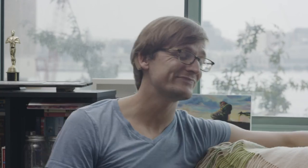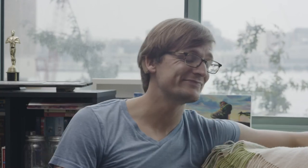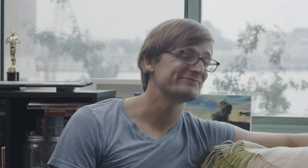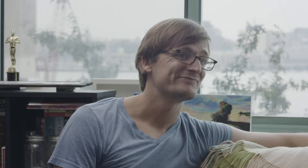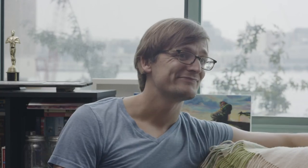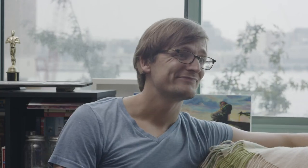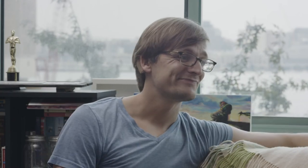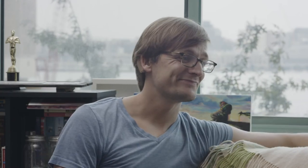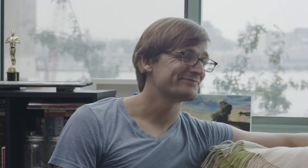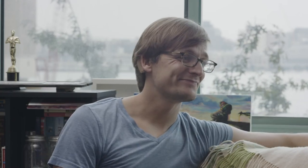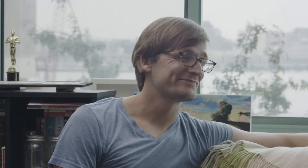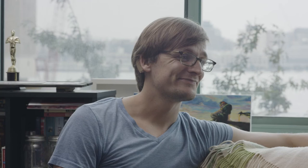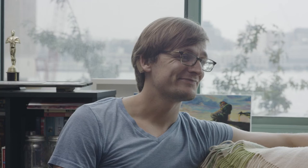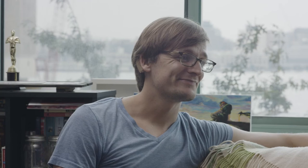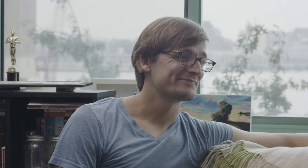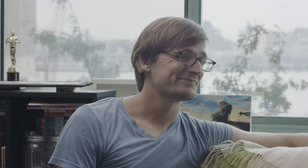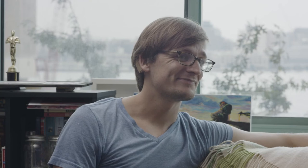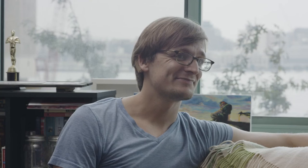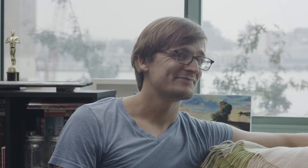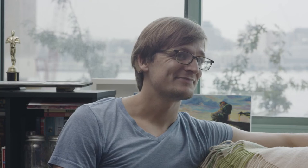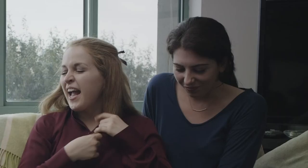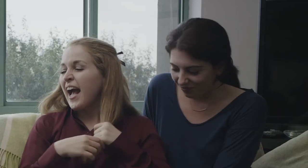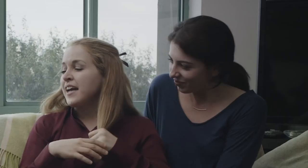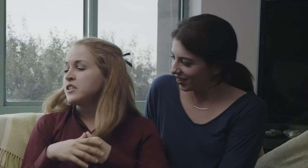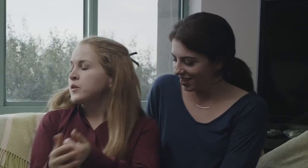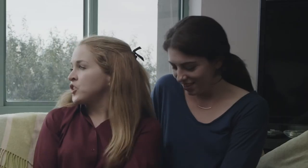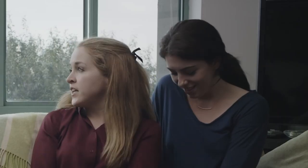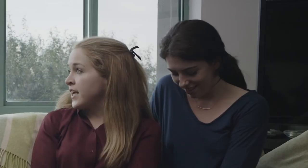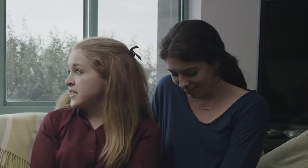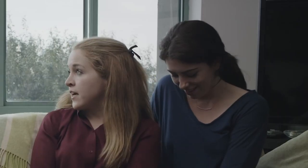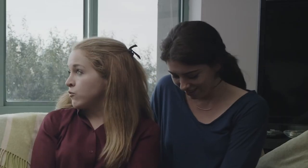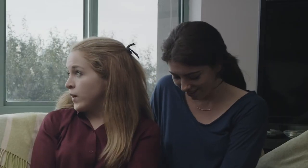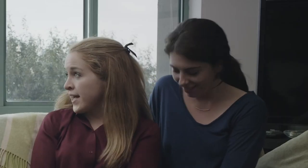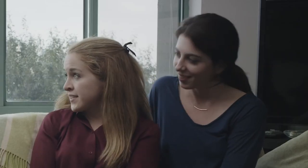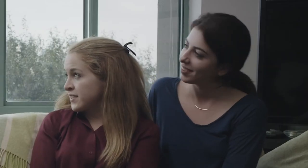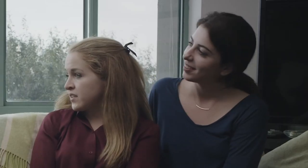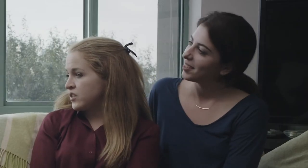but I think ultimately, producers, they're the ones who need to be swayed. : As you were training at Deaf West,